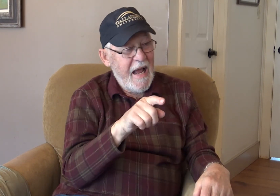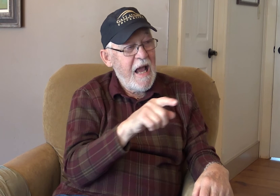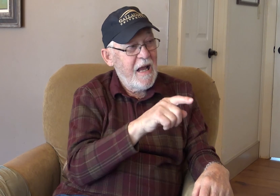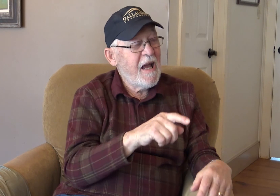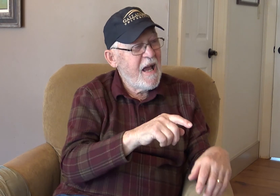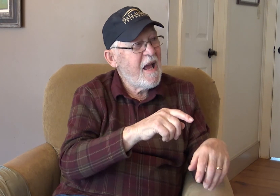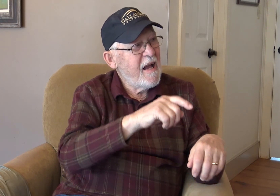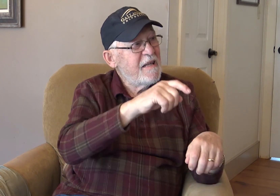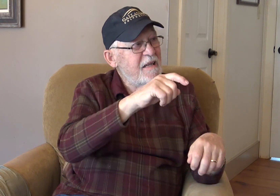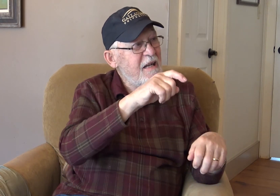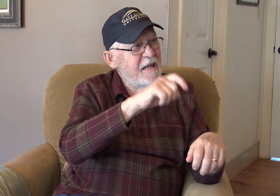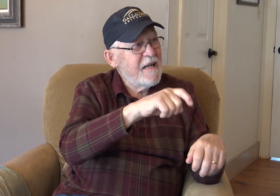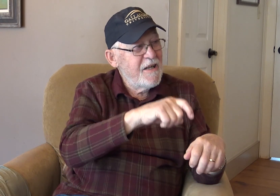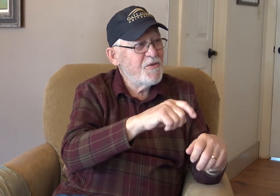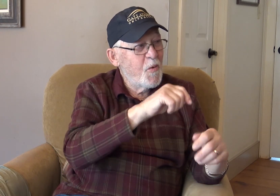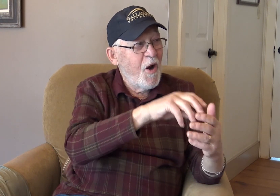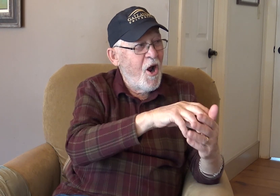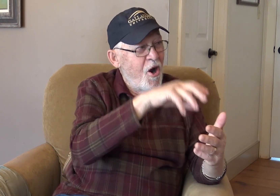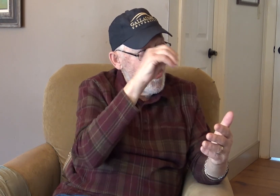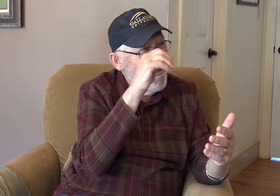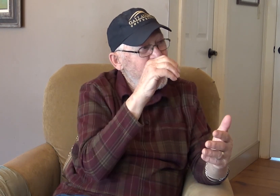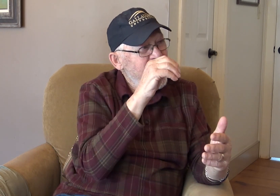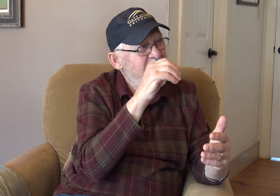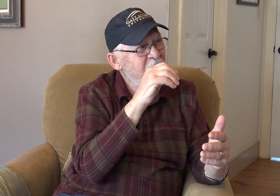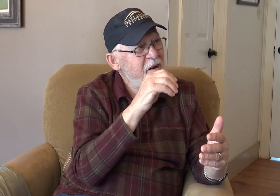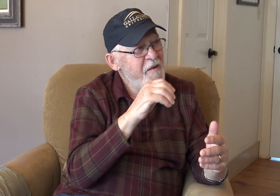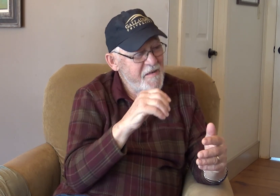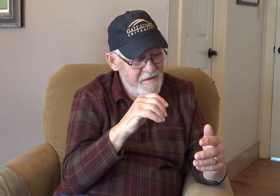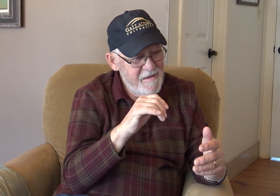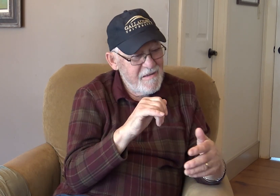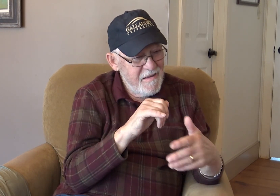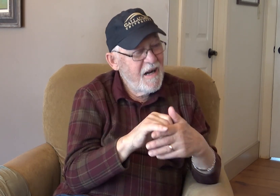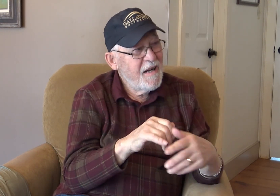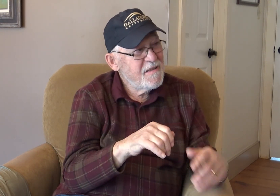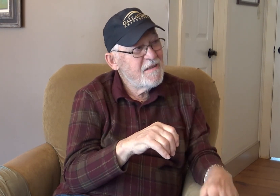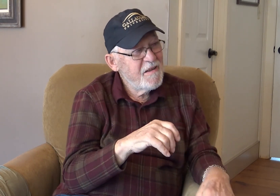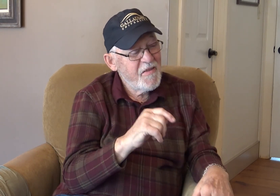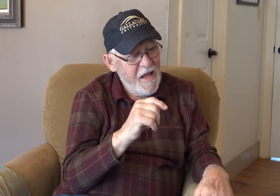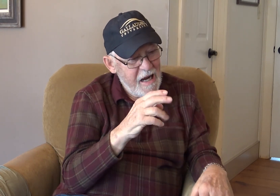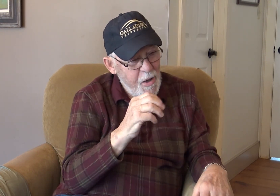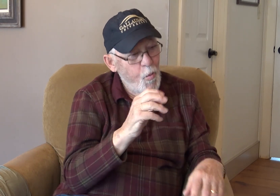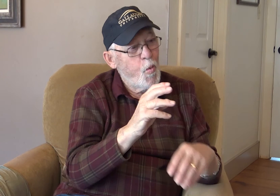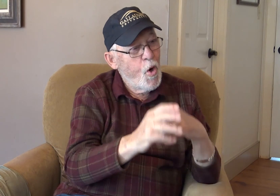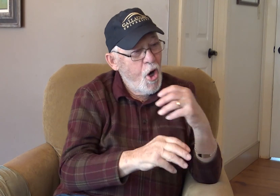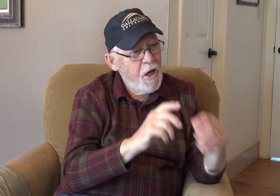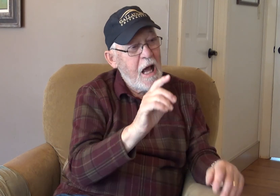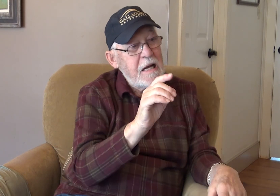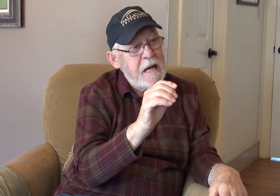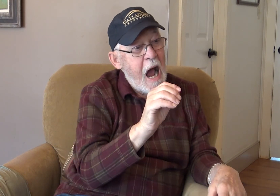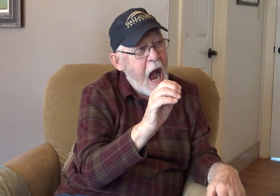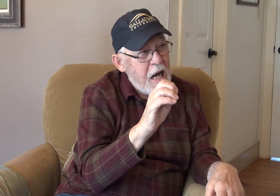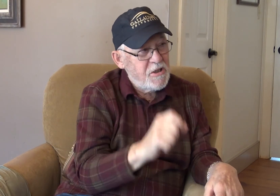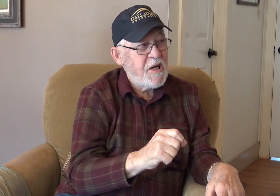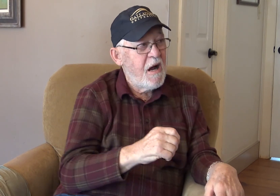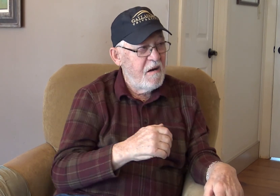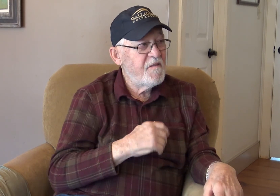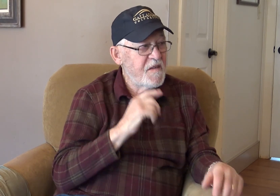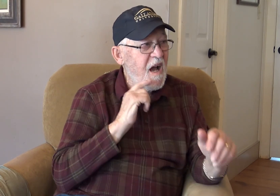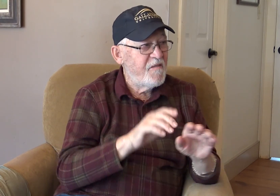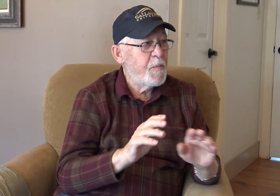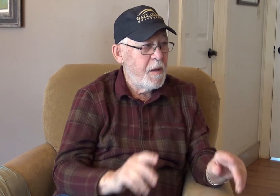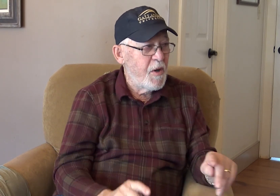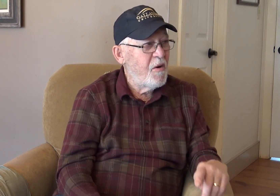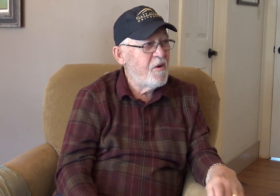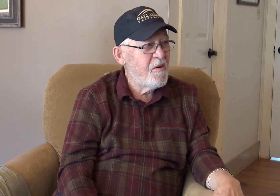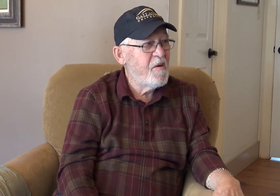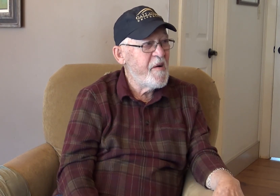They needed to learn that the world DOES have deaf people.